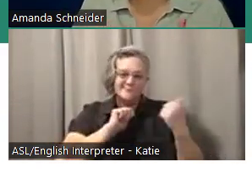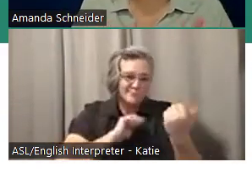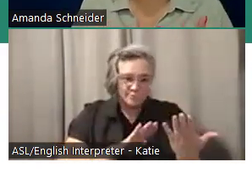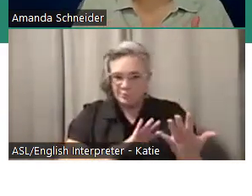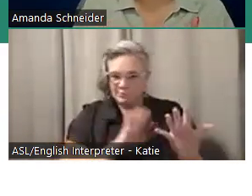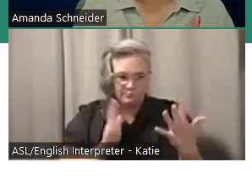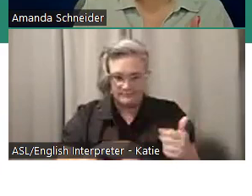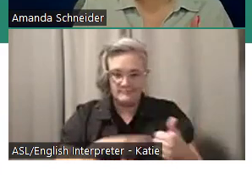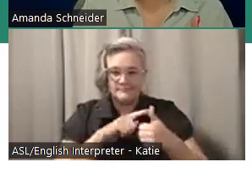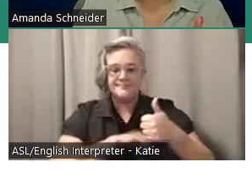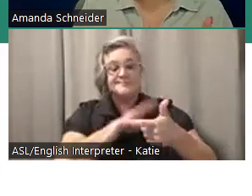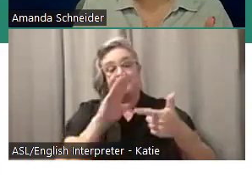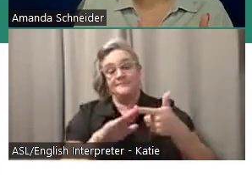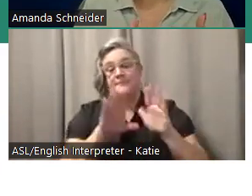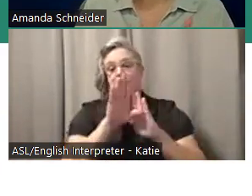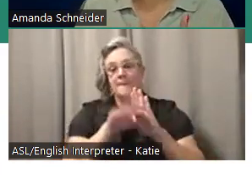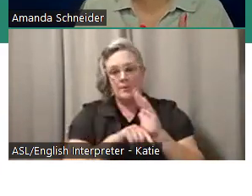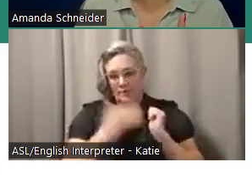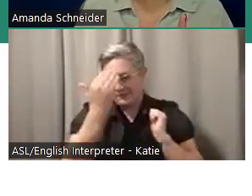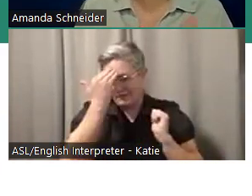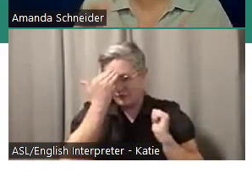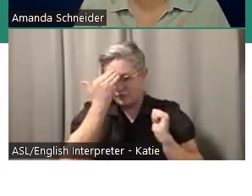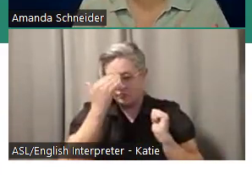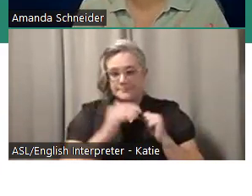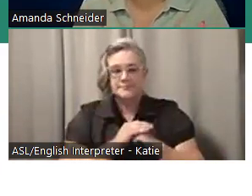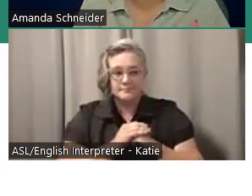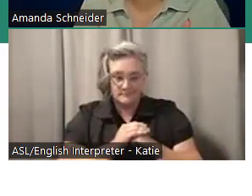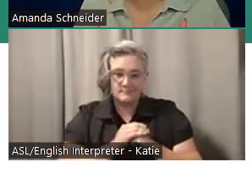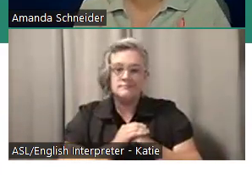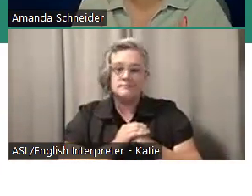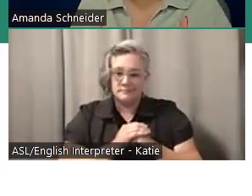Next is background knowledge. So, children need prior knowledge,